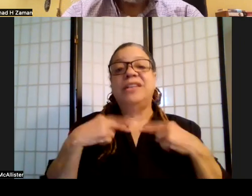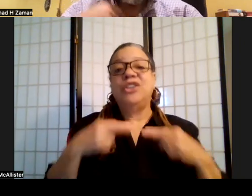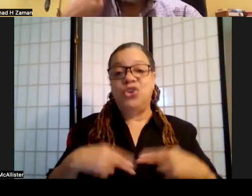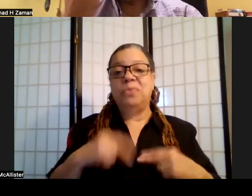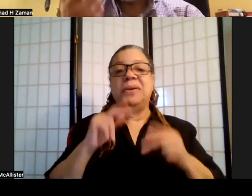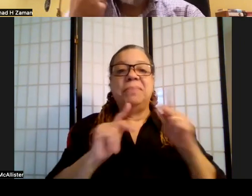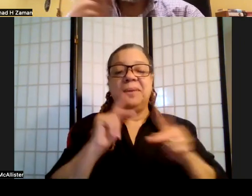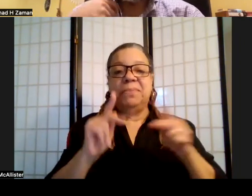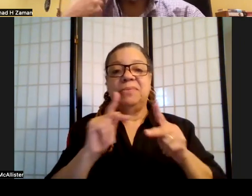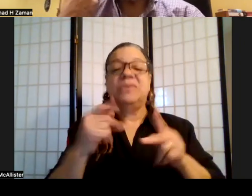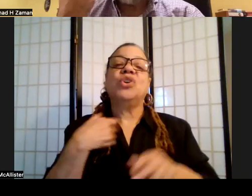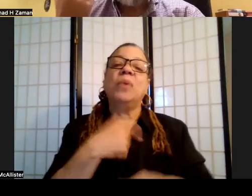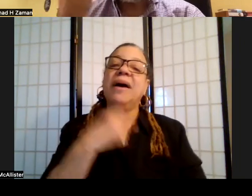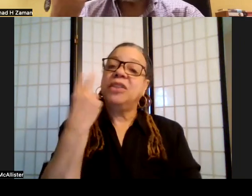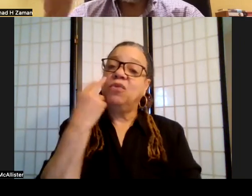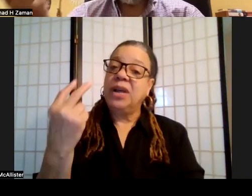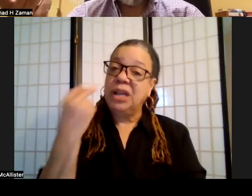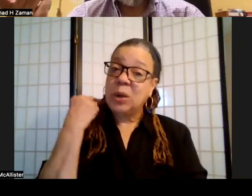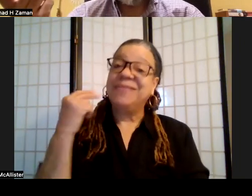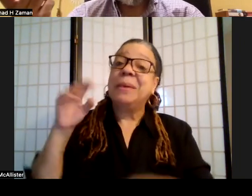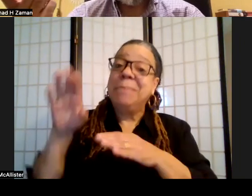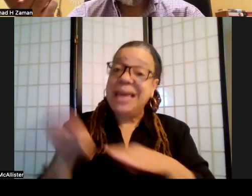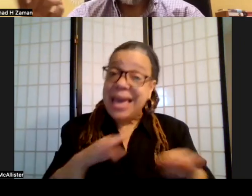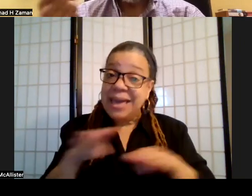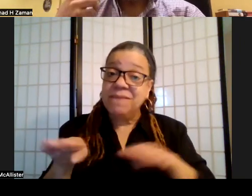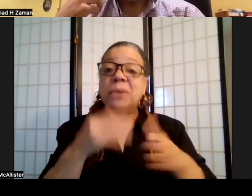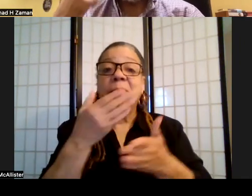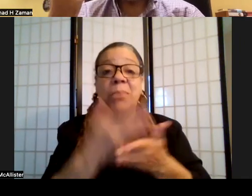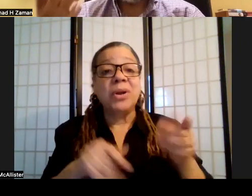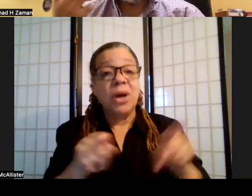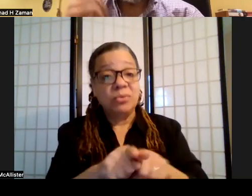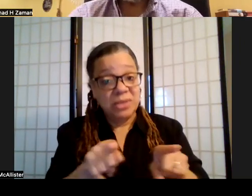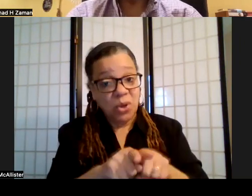we have to reflect on the behavioral part of this. As well, we have to recognize